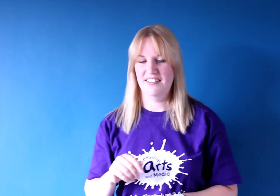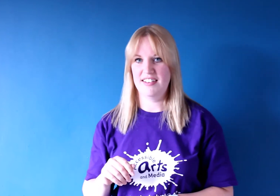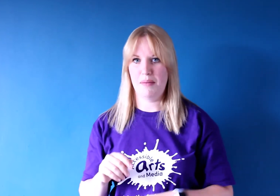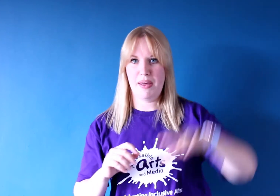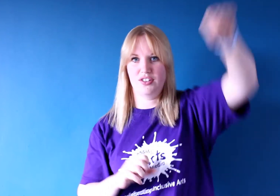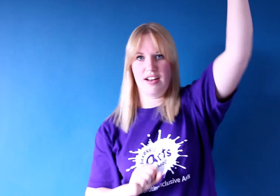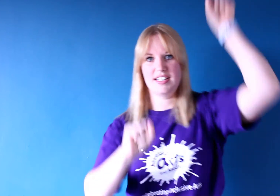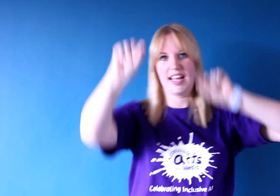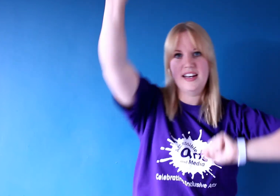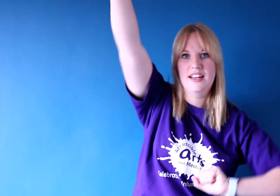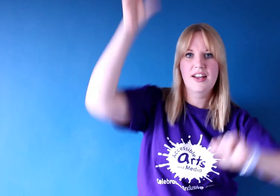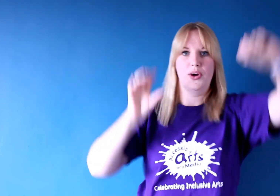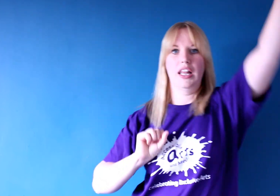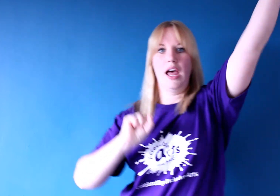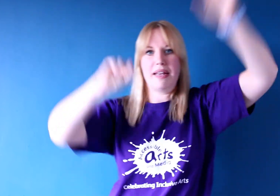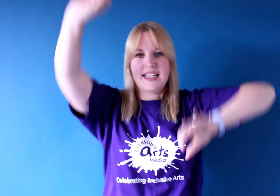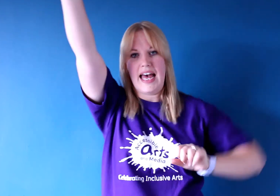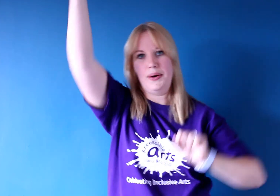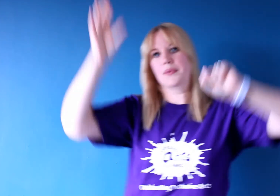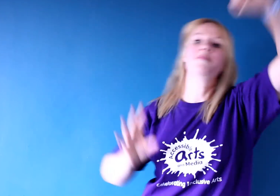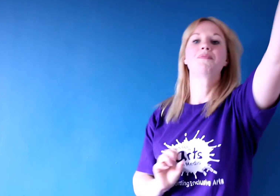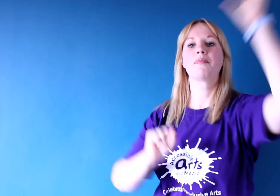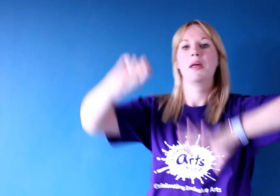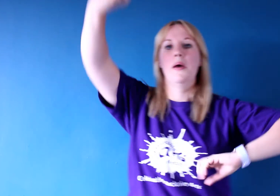Are you ready? Big stretches again. We’re climbing down